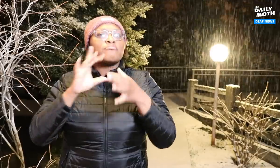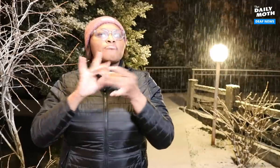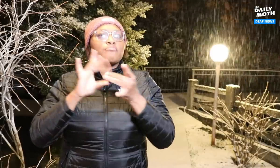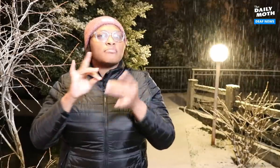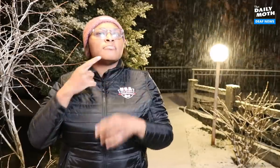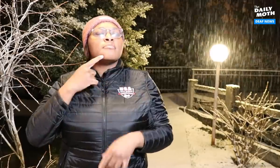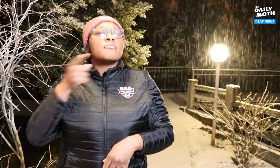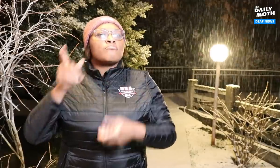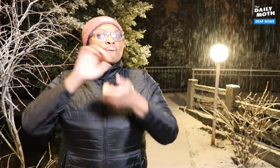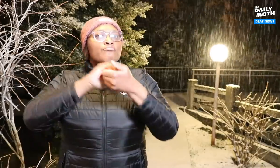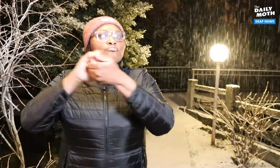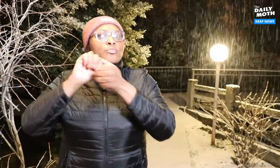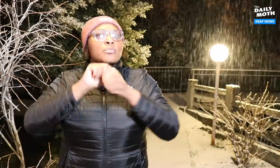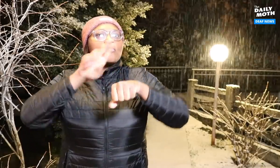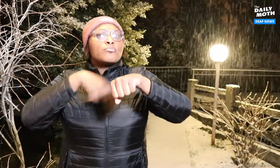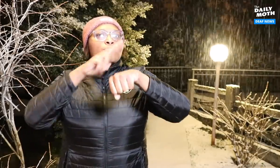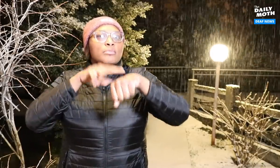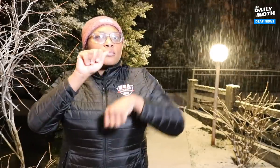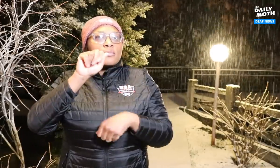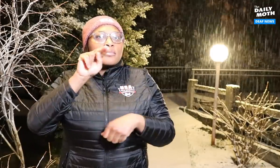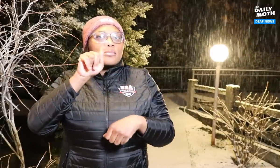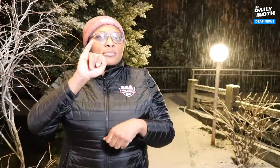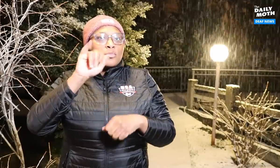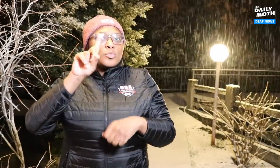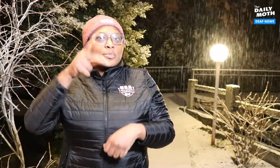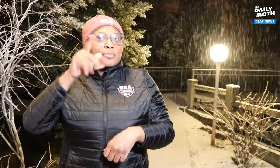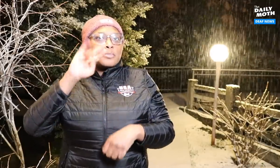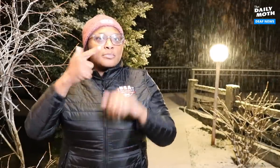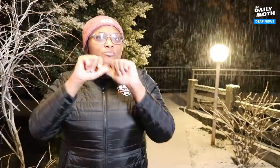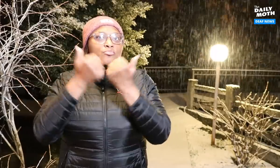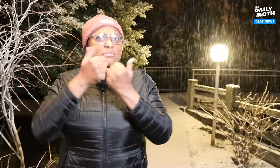He said he works with national anti-doping associations